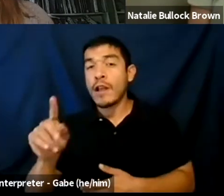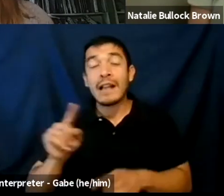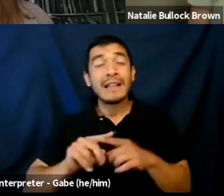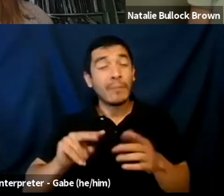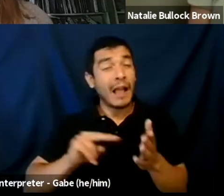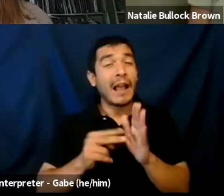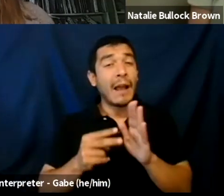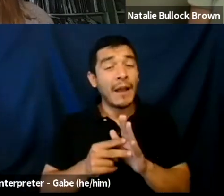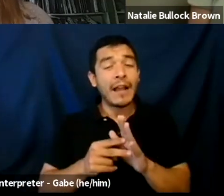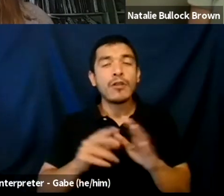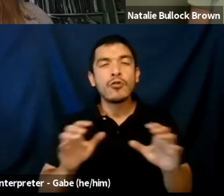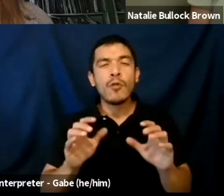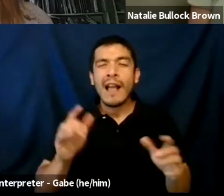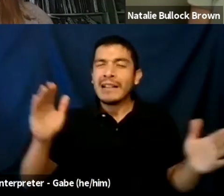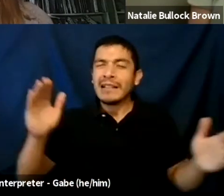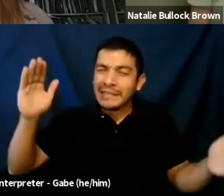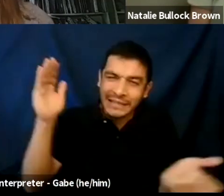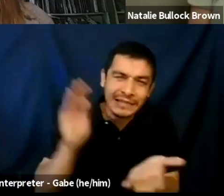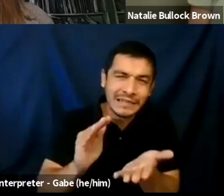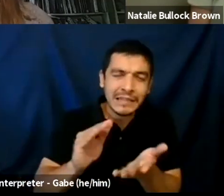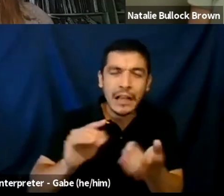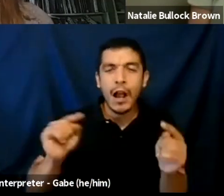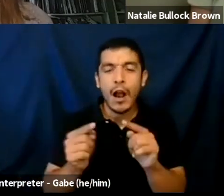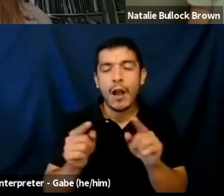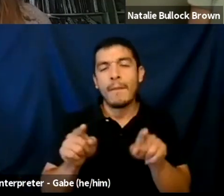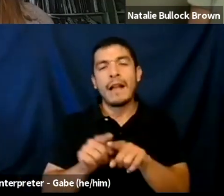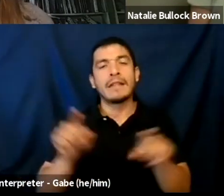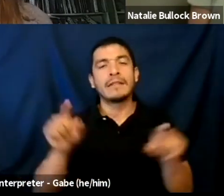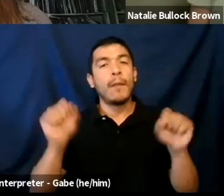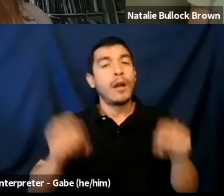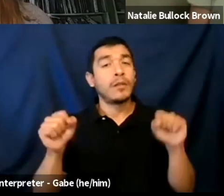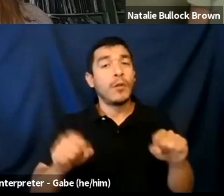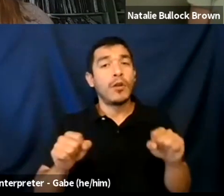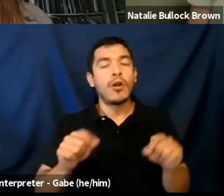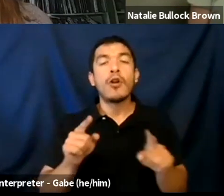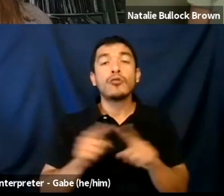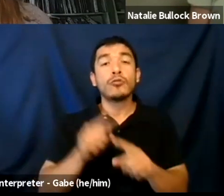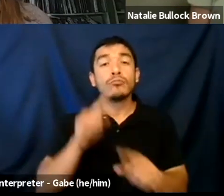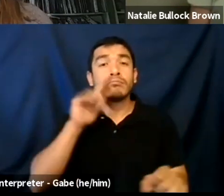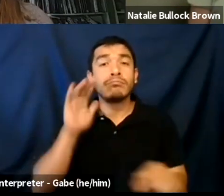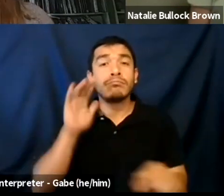And so, the reason we try to ensure that we're always getting free and informed consent